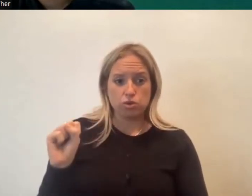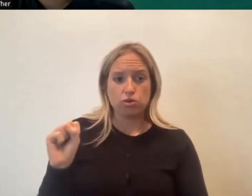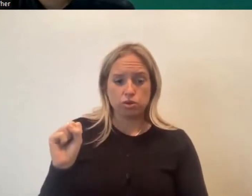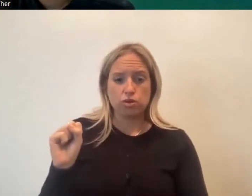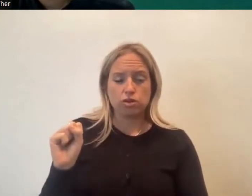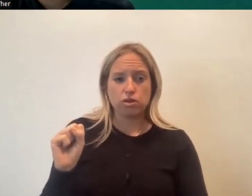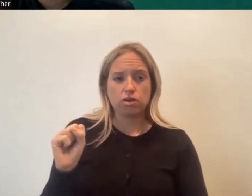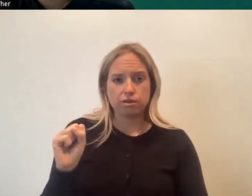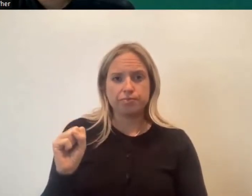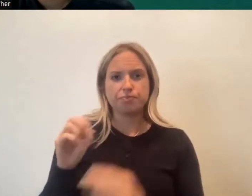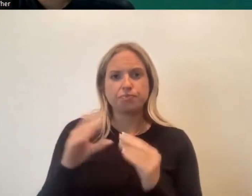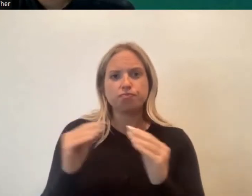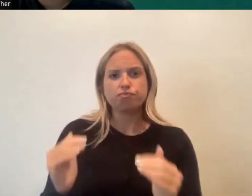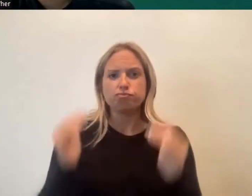The higher standard they will hold them too.